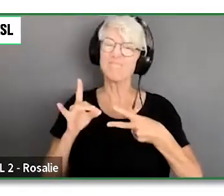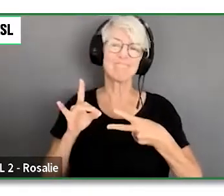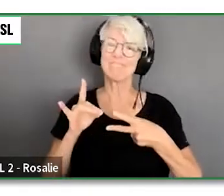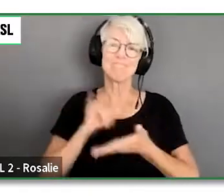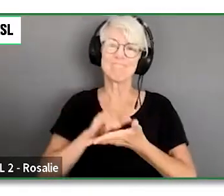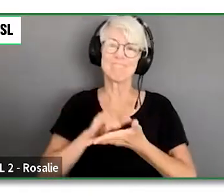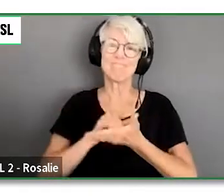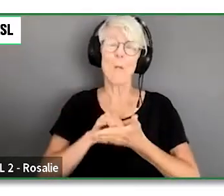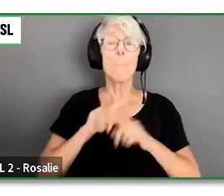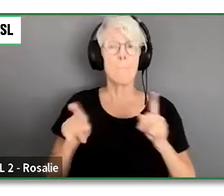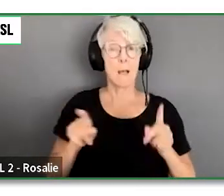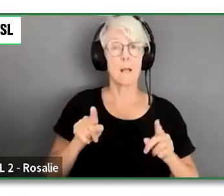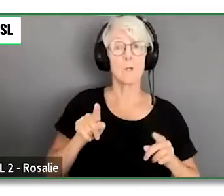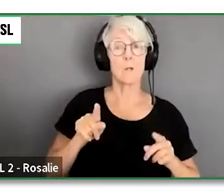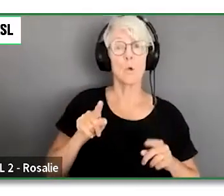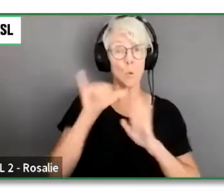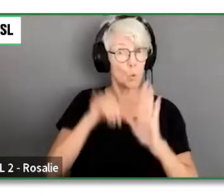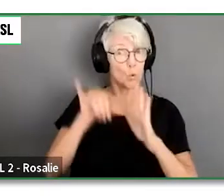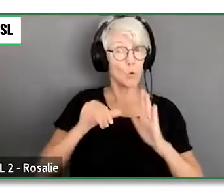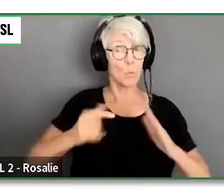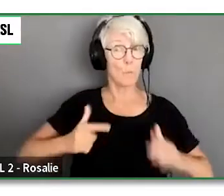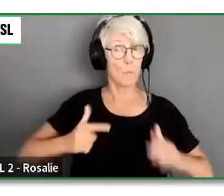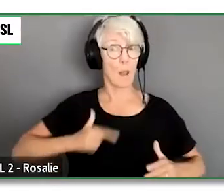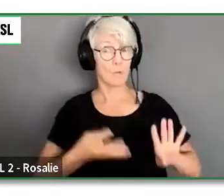live stream. If you would prefer, you can use the